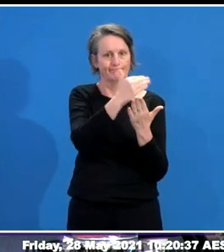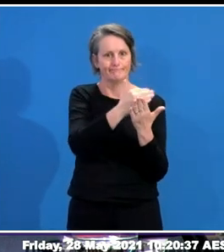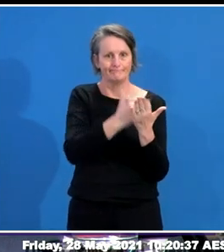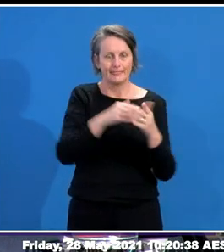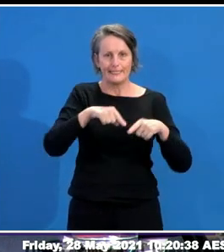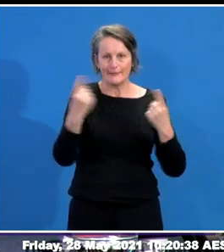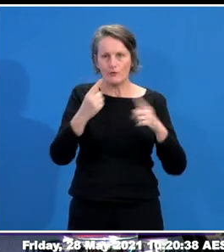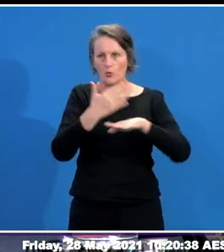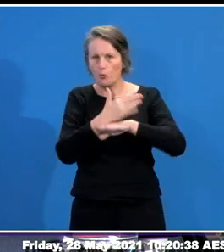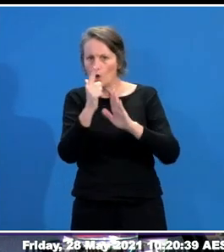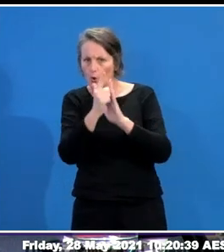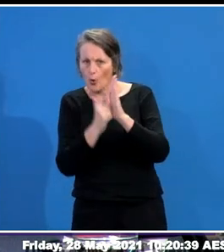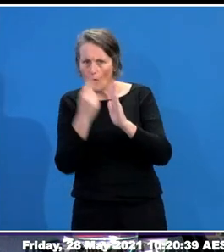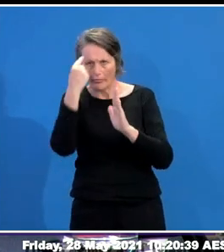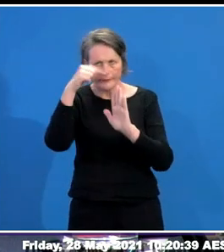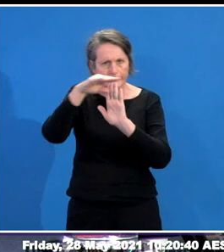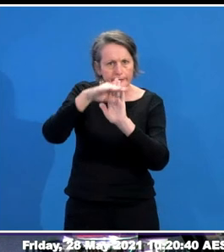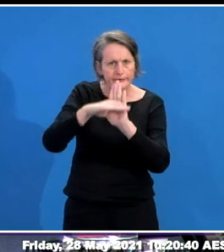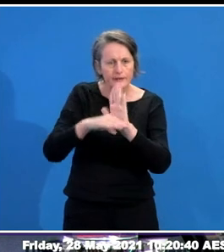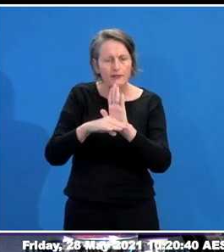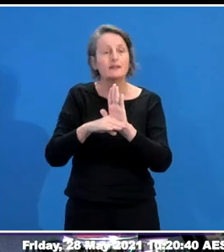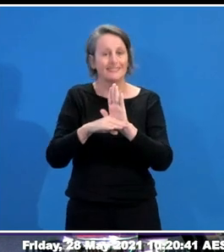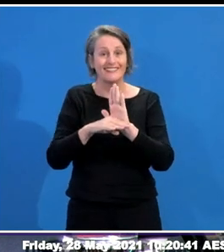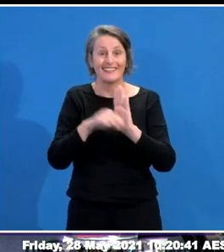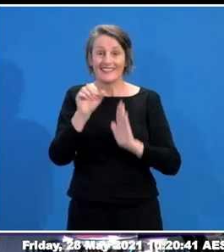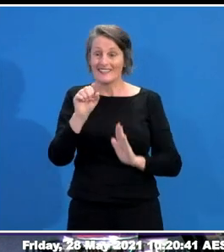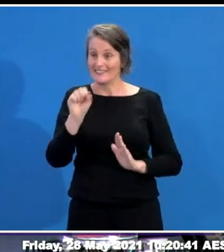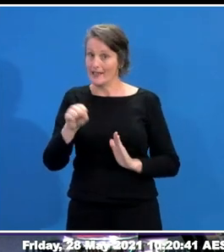That then highlighted the appropriateness of utilising the